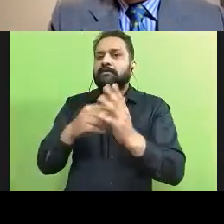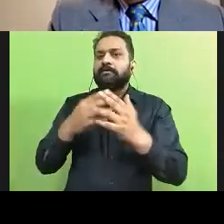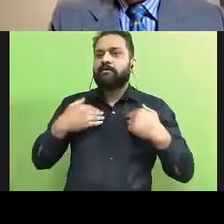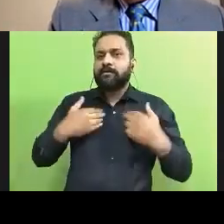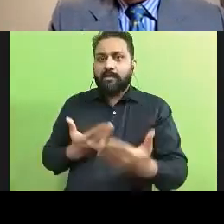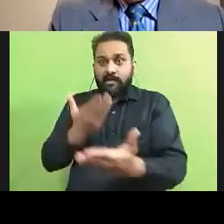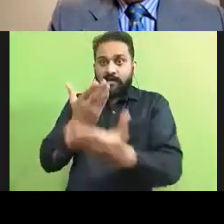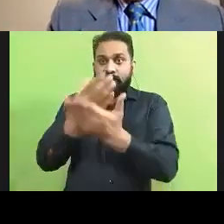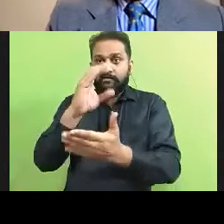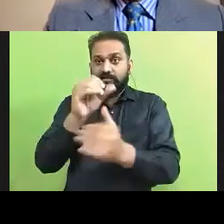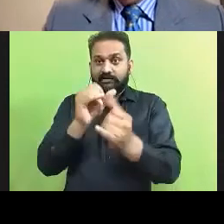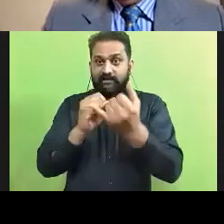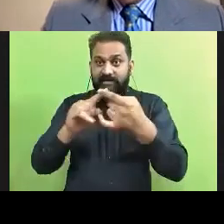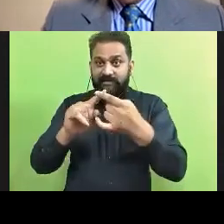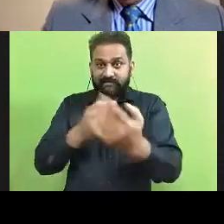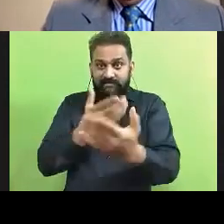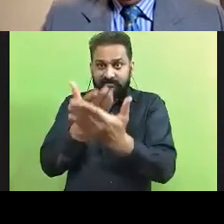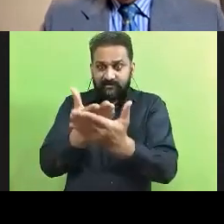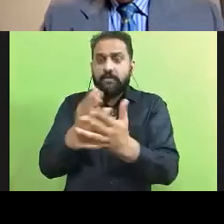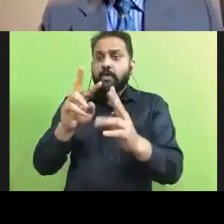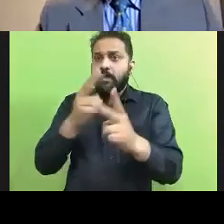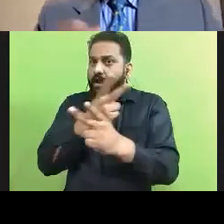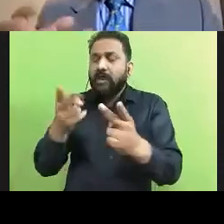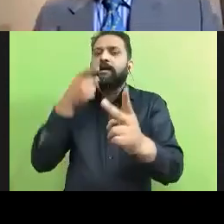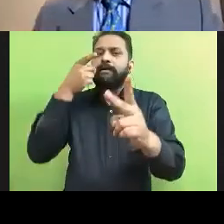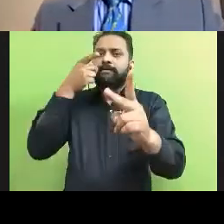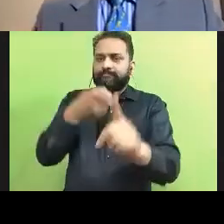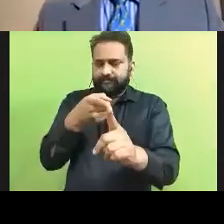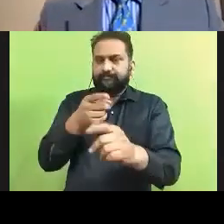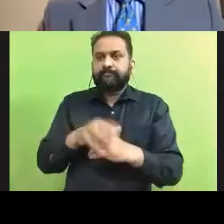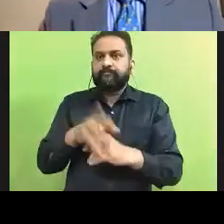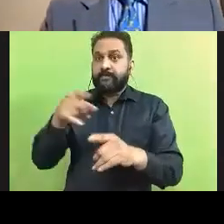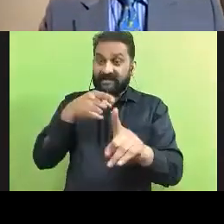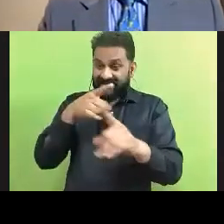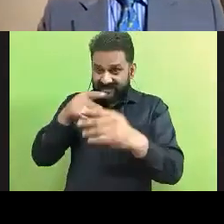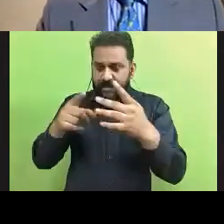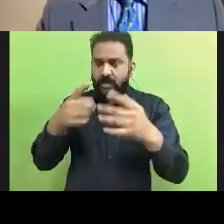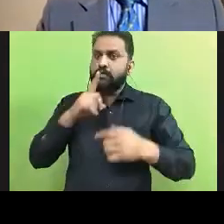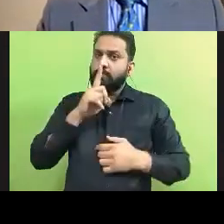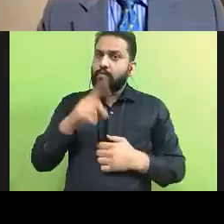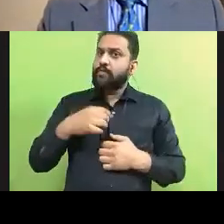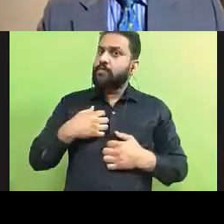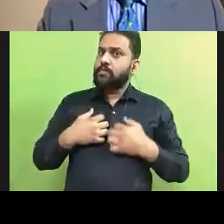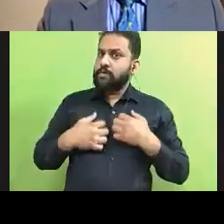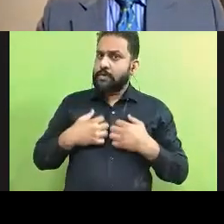of contract or anything so this becomes a very interesting and very good argument in the moot